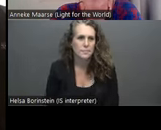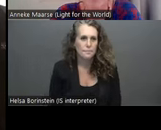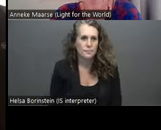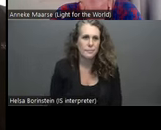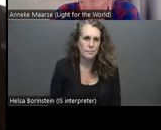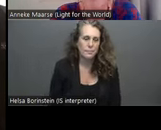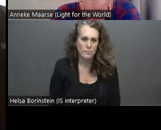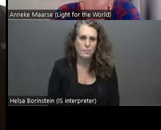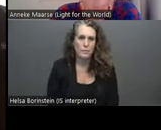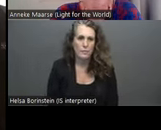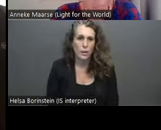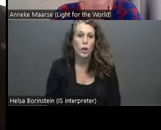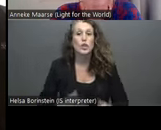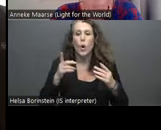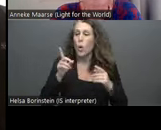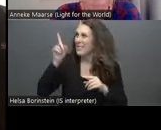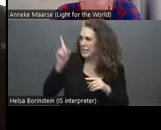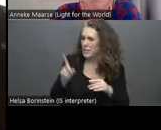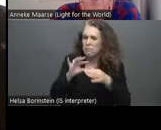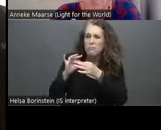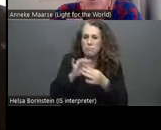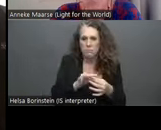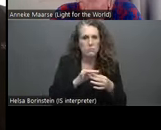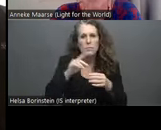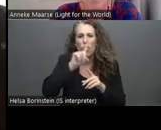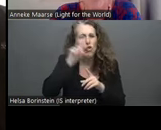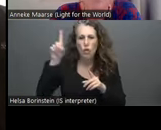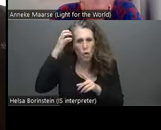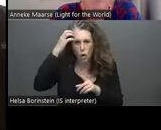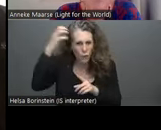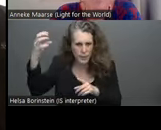space private sector. 15:35:47 Almost one and a half thousand staff